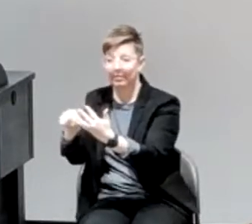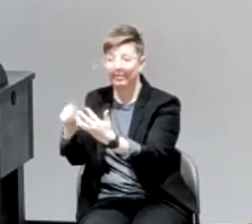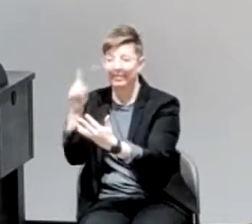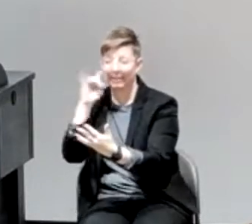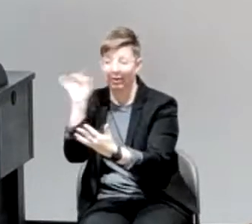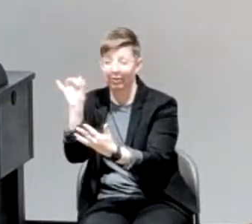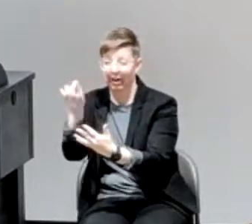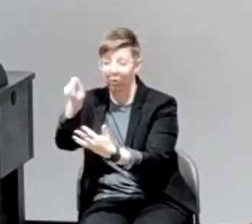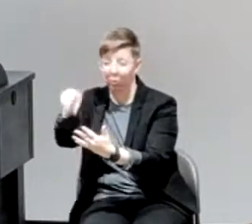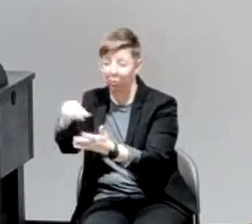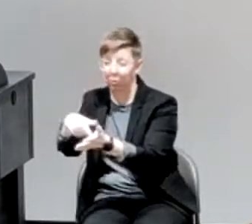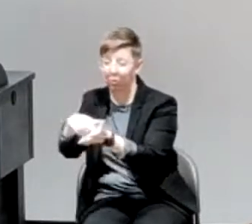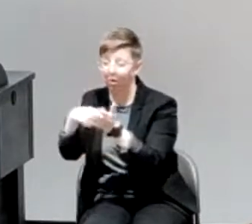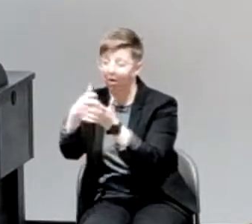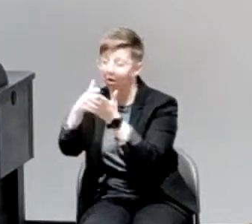Logistics and operations, aerospace and defense.